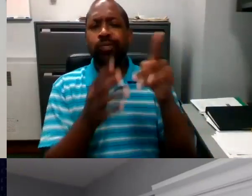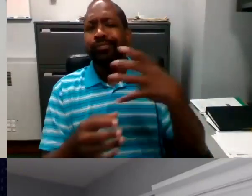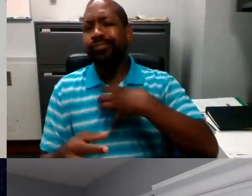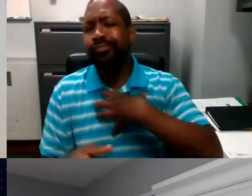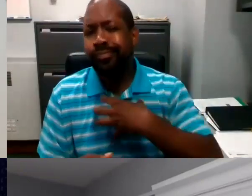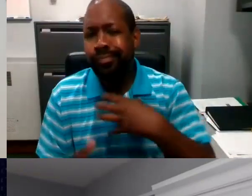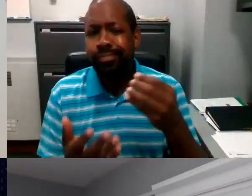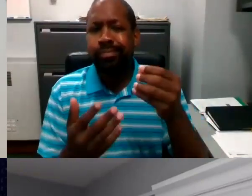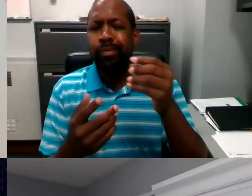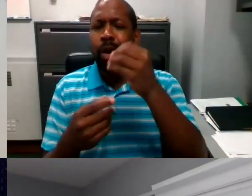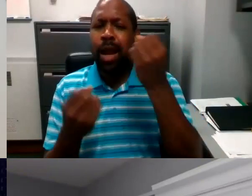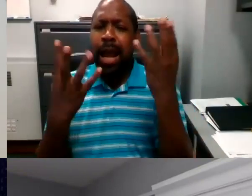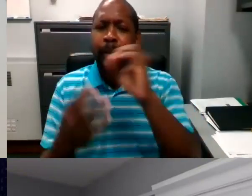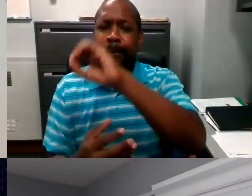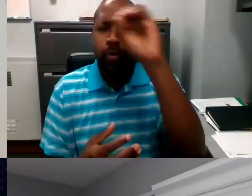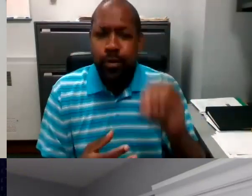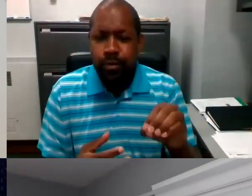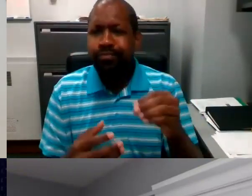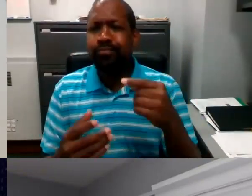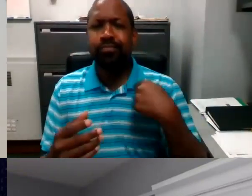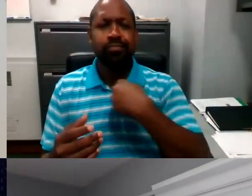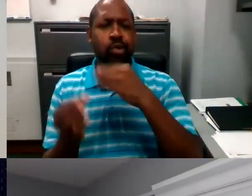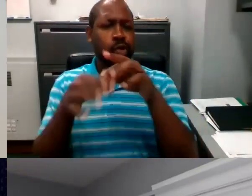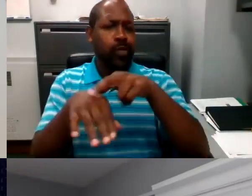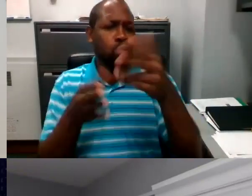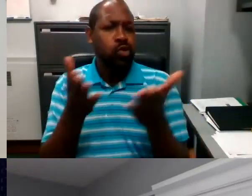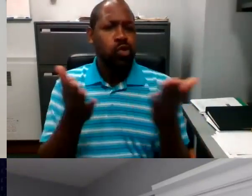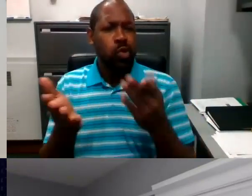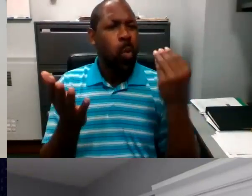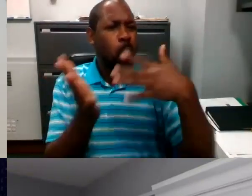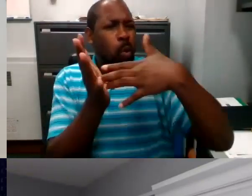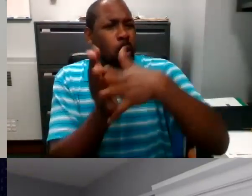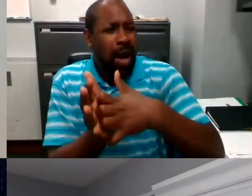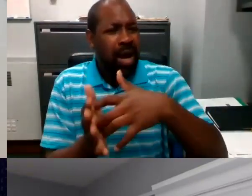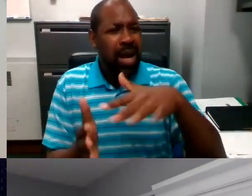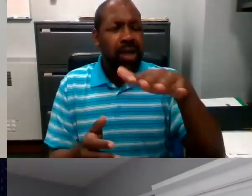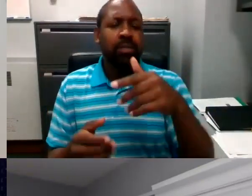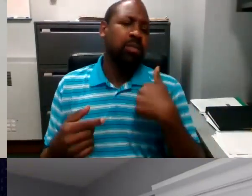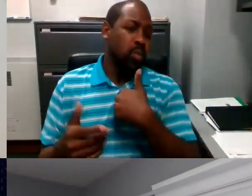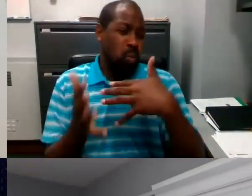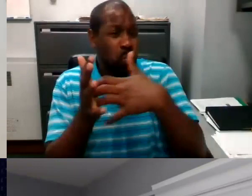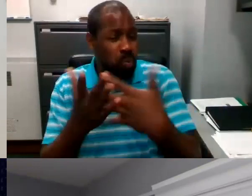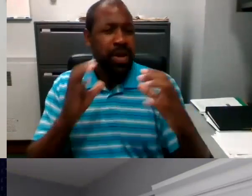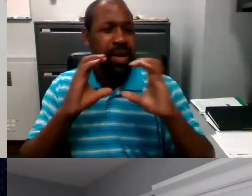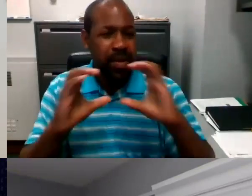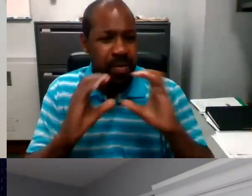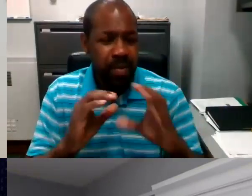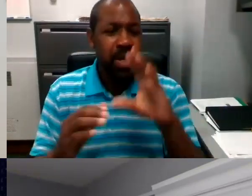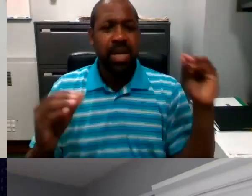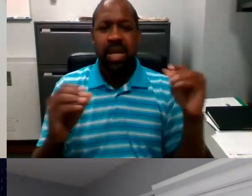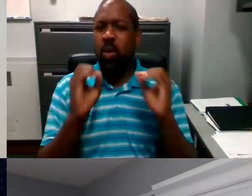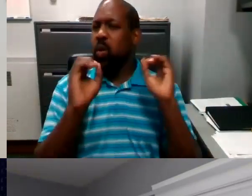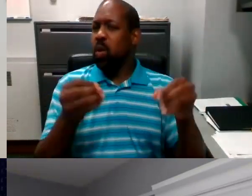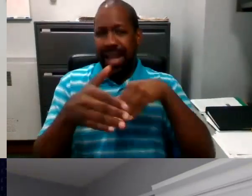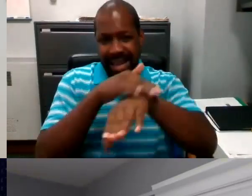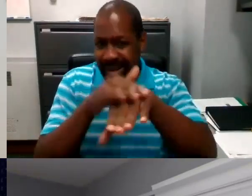AND INTERPRETERS LISTENED, AND THEY WERE APPRECIATIVE.